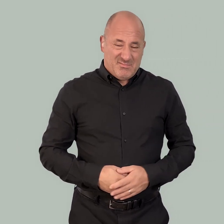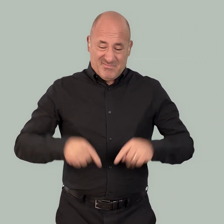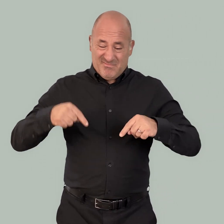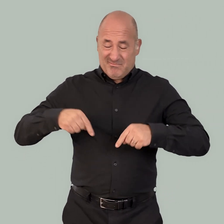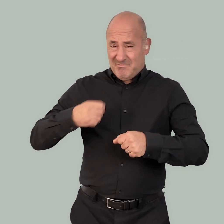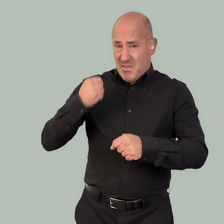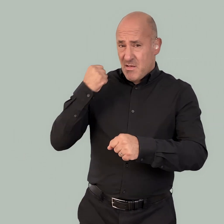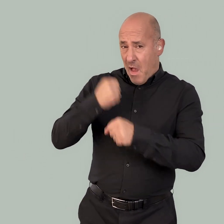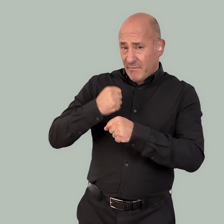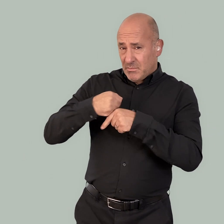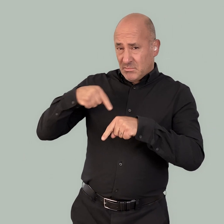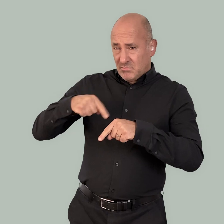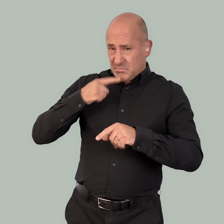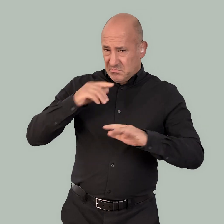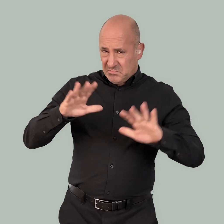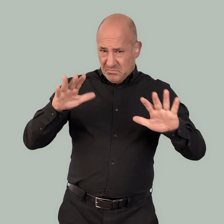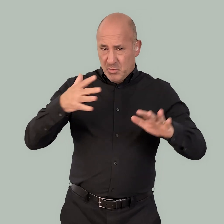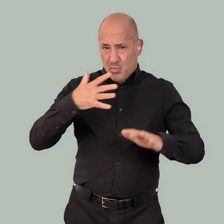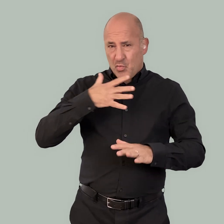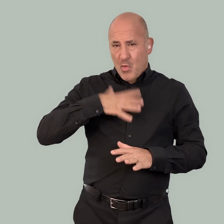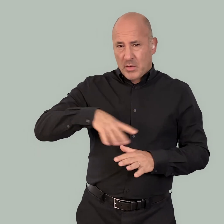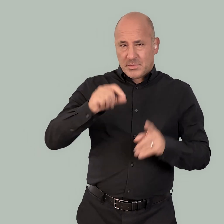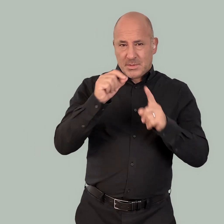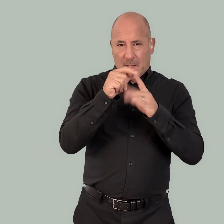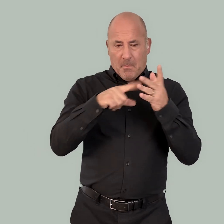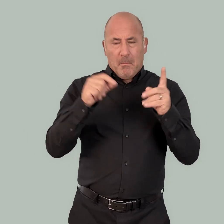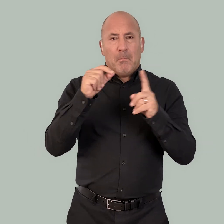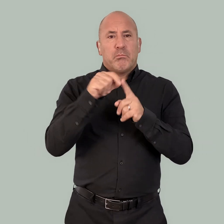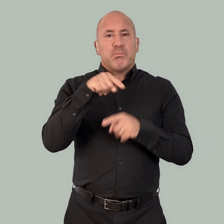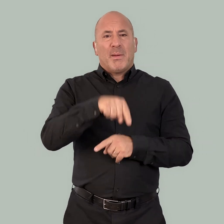This government is committed to ensuring that Personal Independence Payment (PIP)